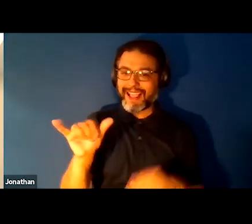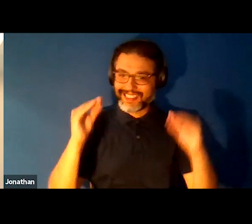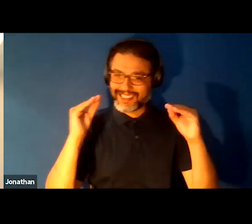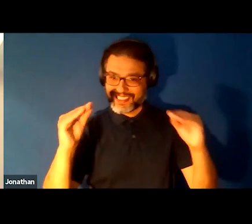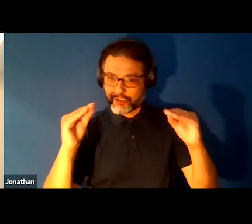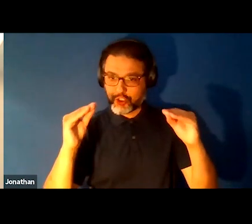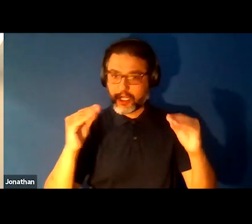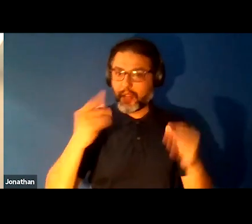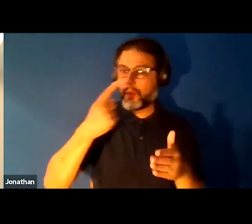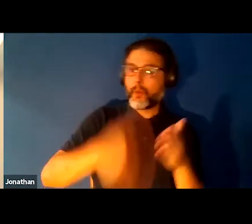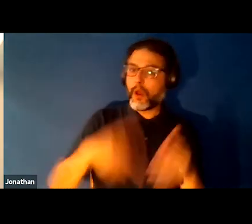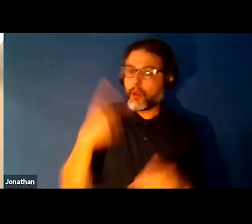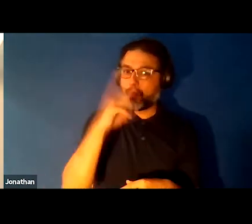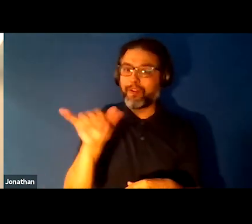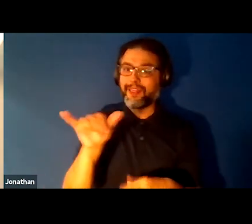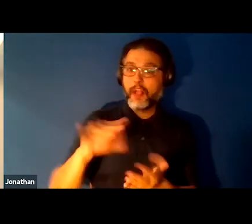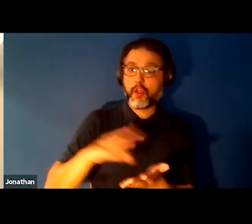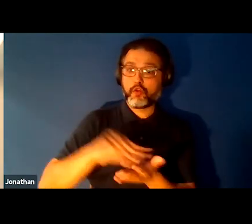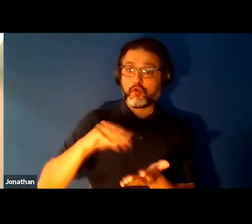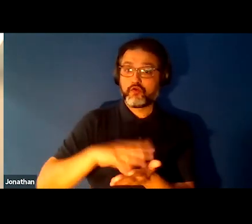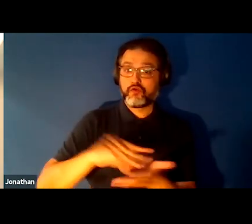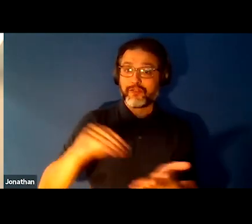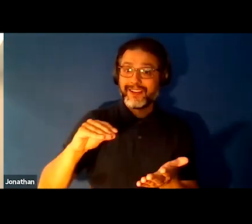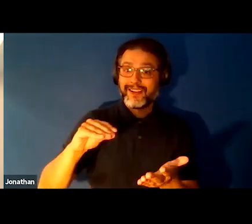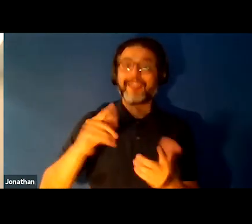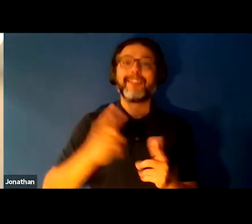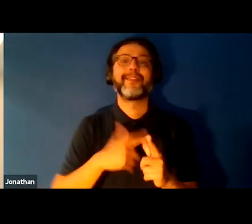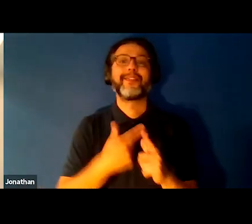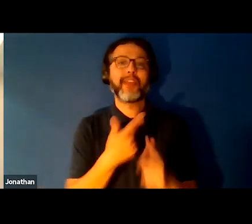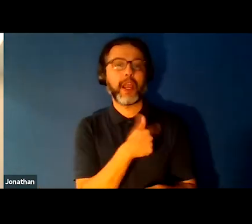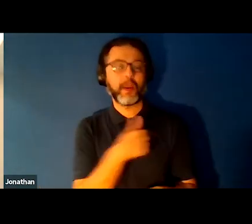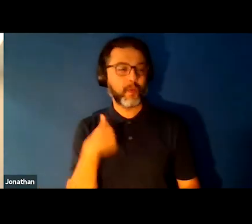Then, we looked at those recordings to see the movements in the space, and how people